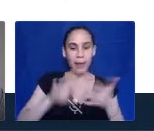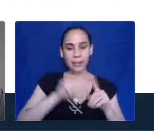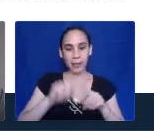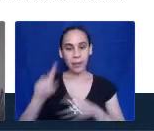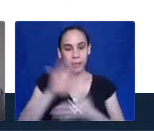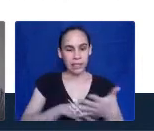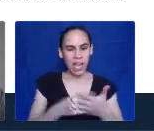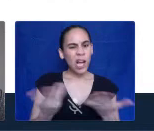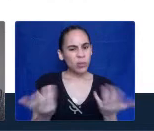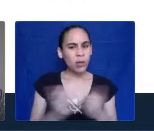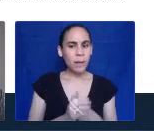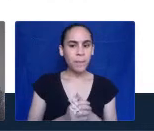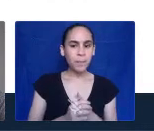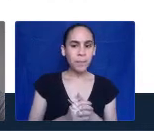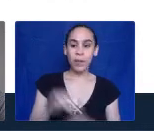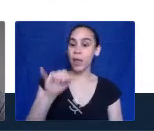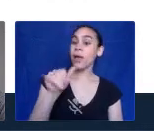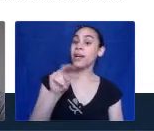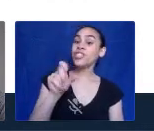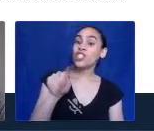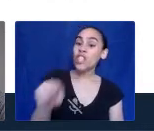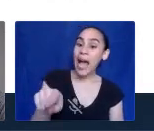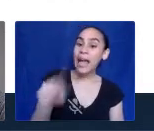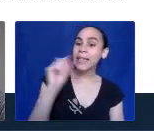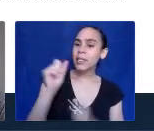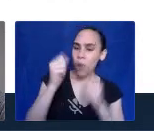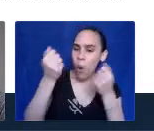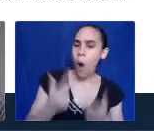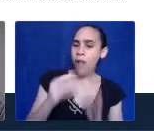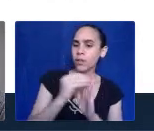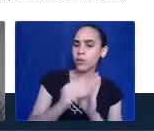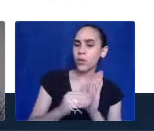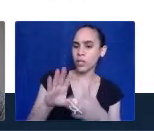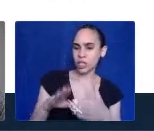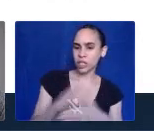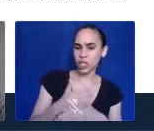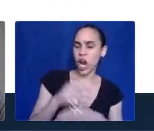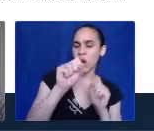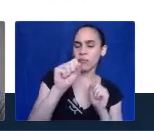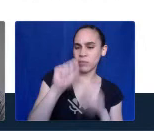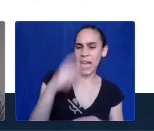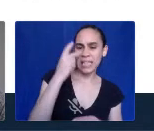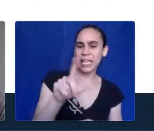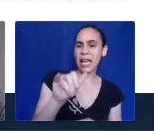all the notes are shared the link is visible but i'll paste the link again so you can look at it